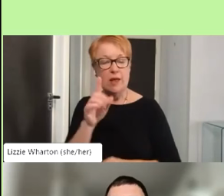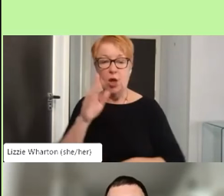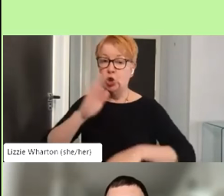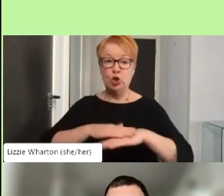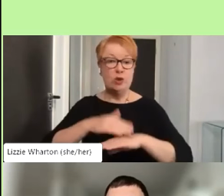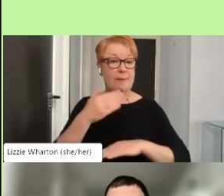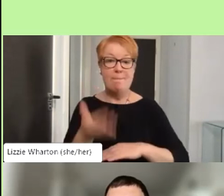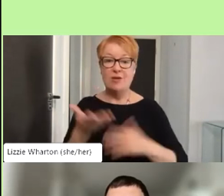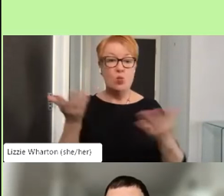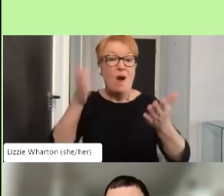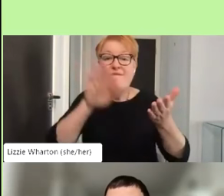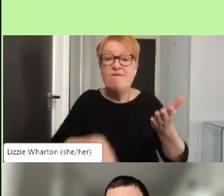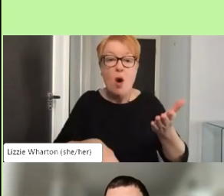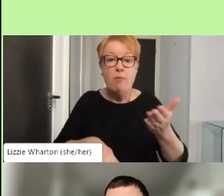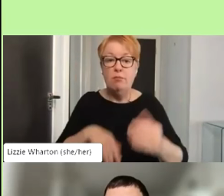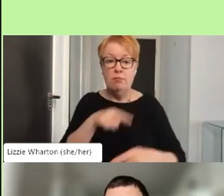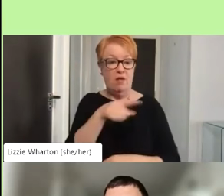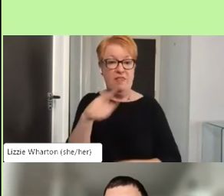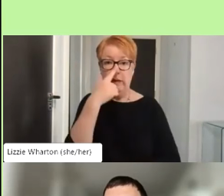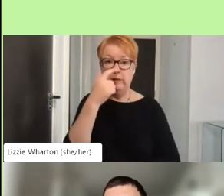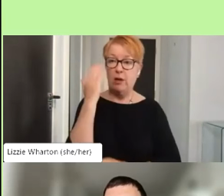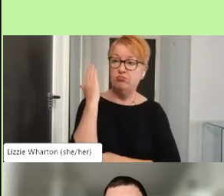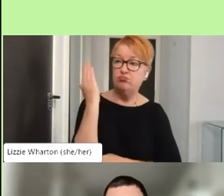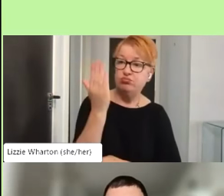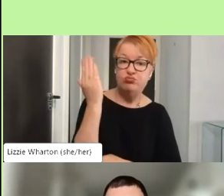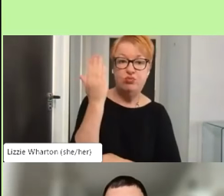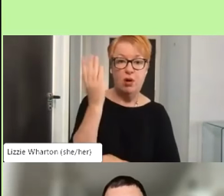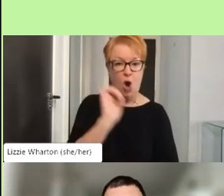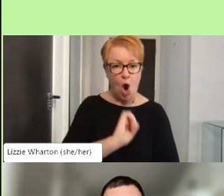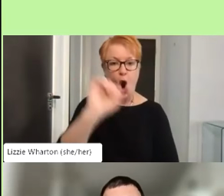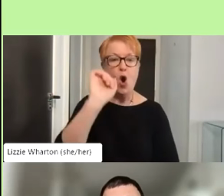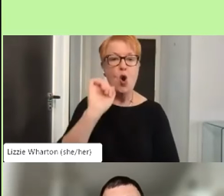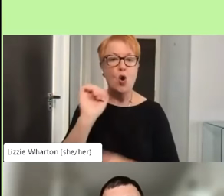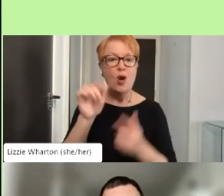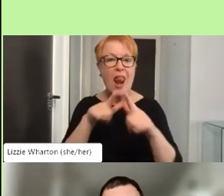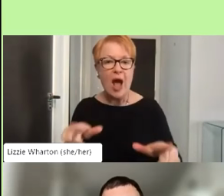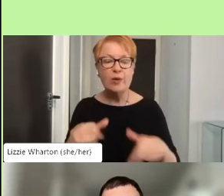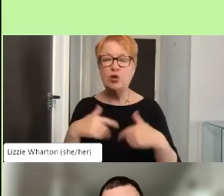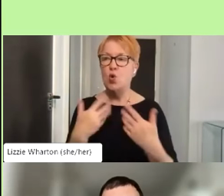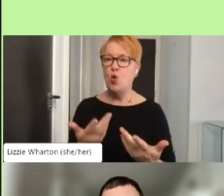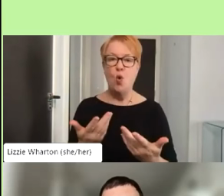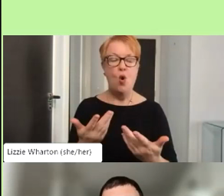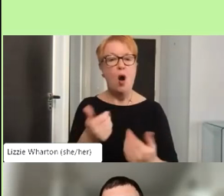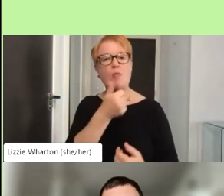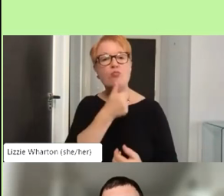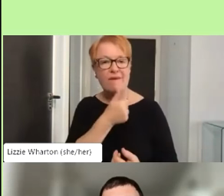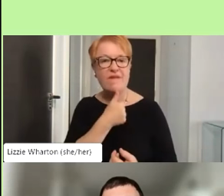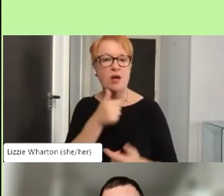language they prefer - in their native languages or they preferred languages without you know,